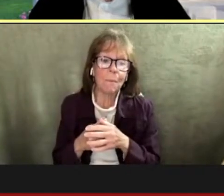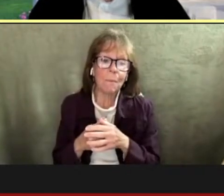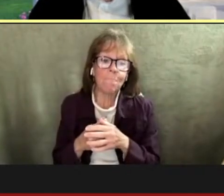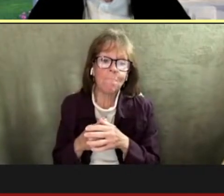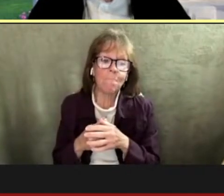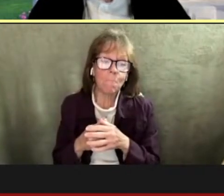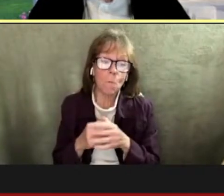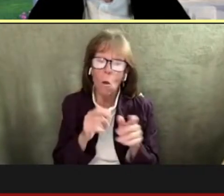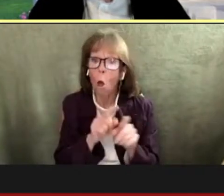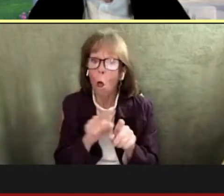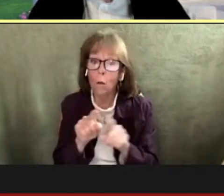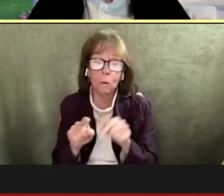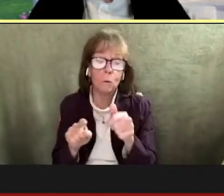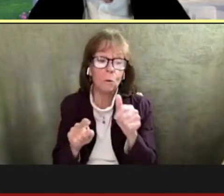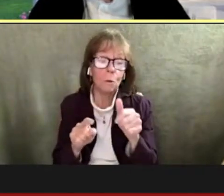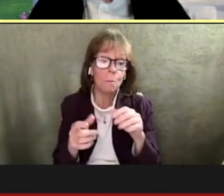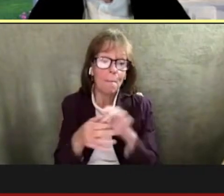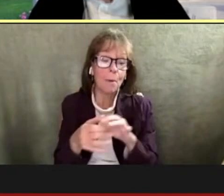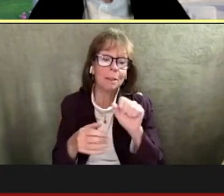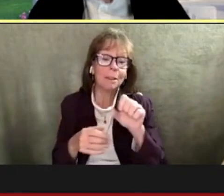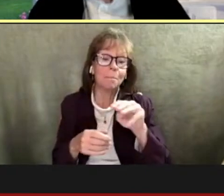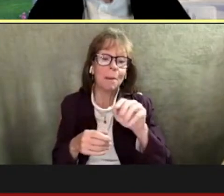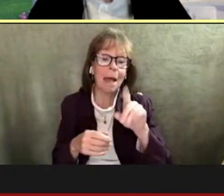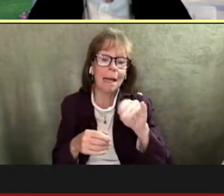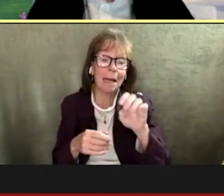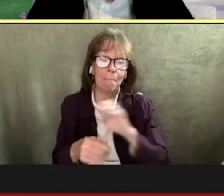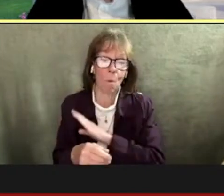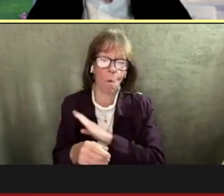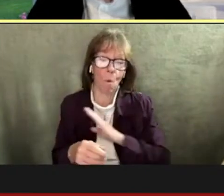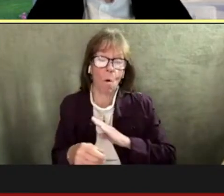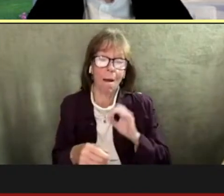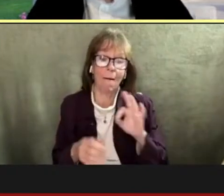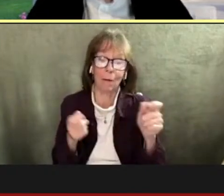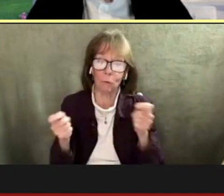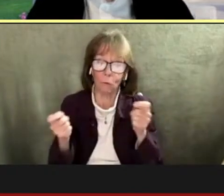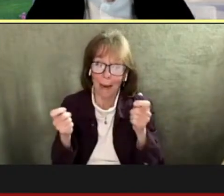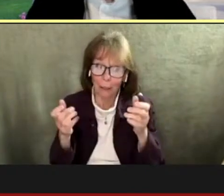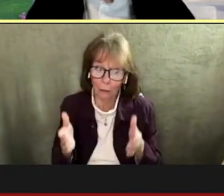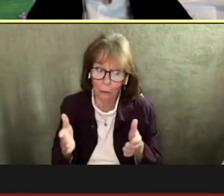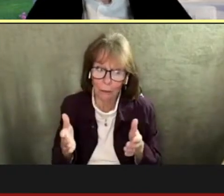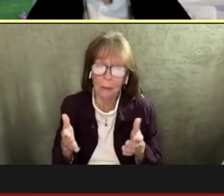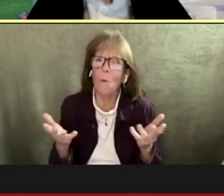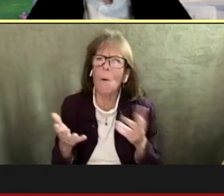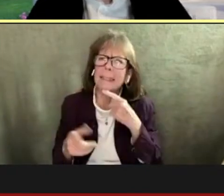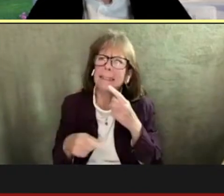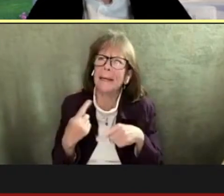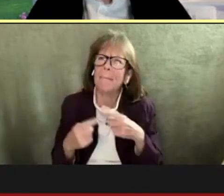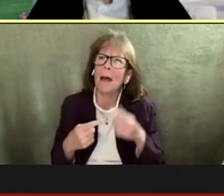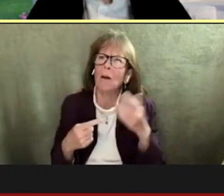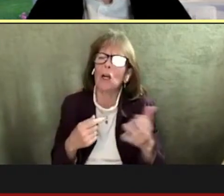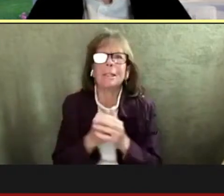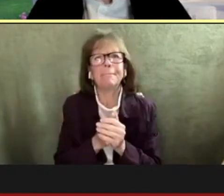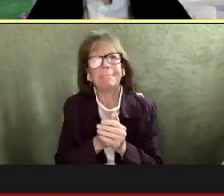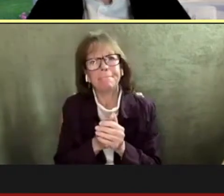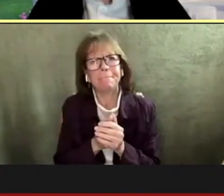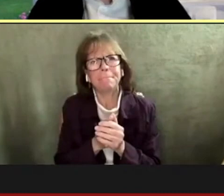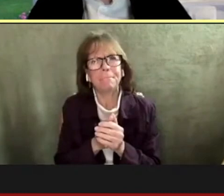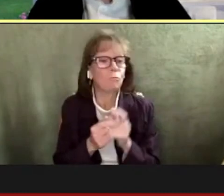She's also a member of the SMADIE board of directors, and what to say about Daychin, what would we do without her?